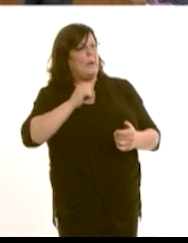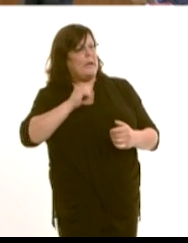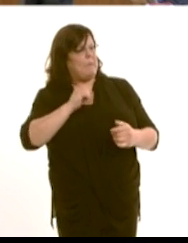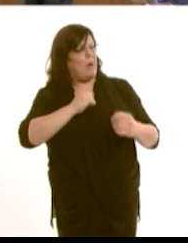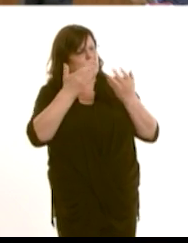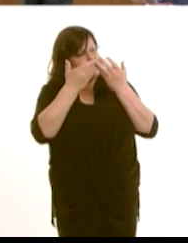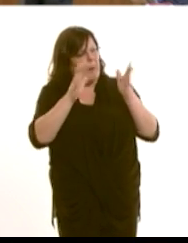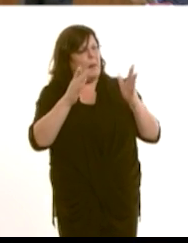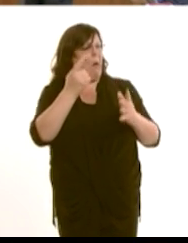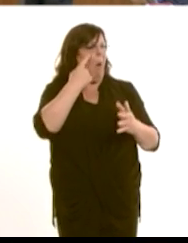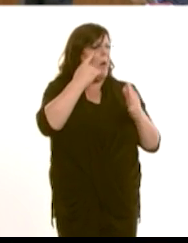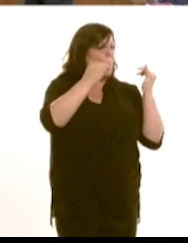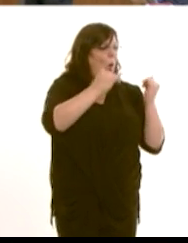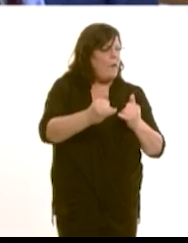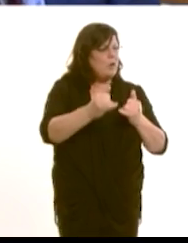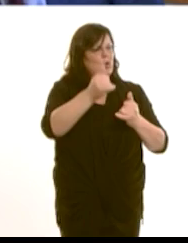who express a view to the inquiry.